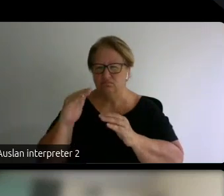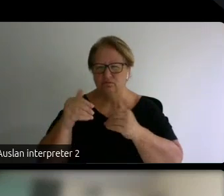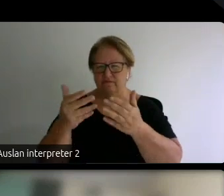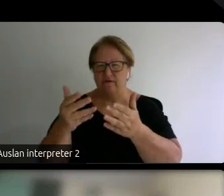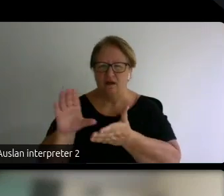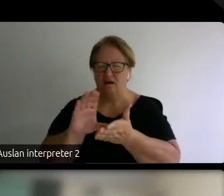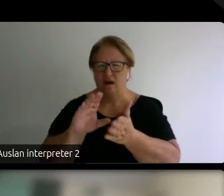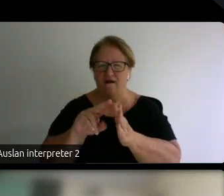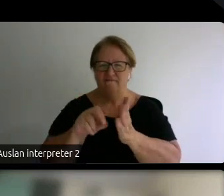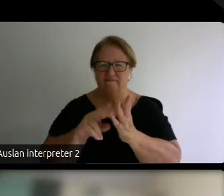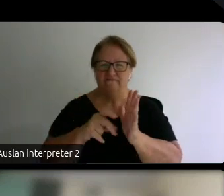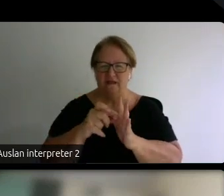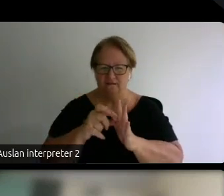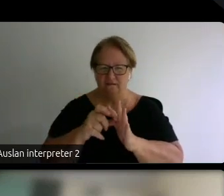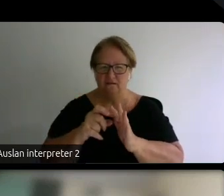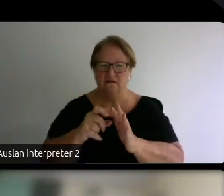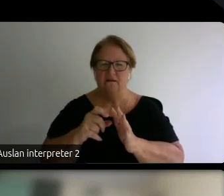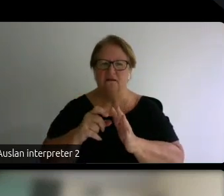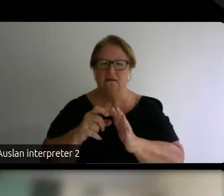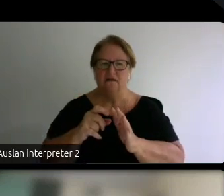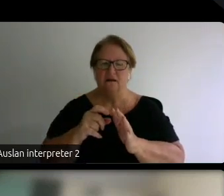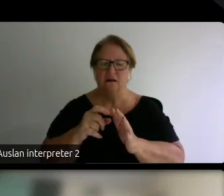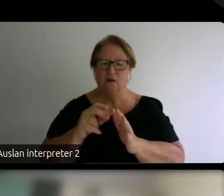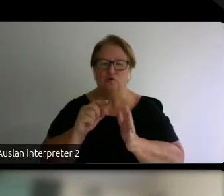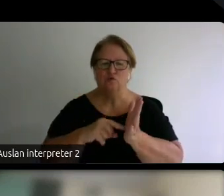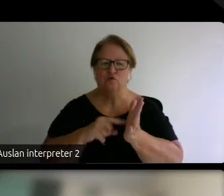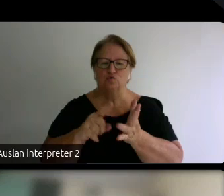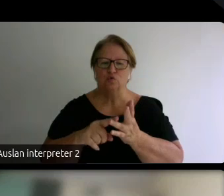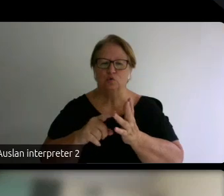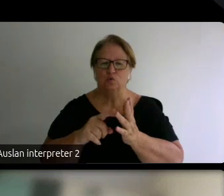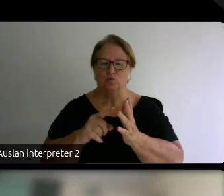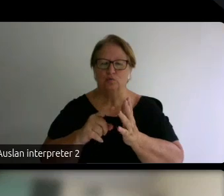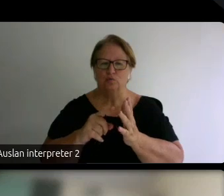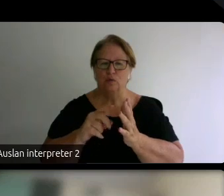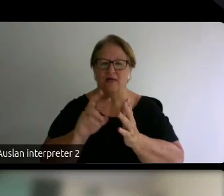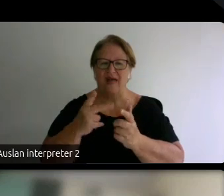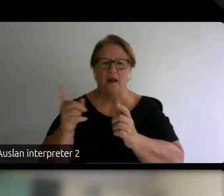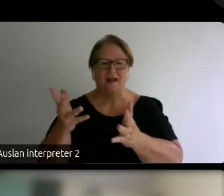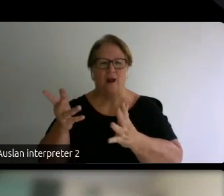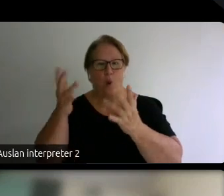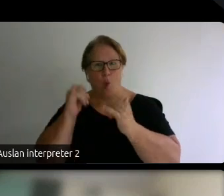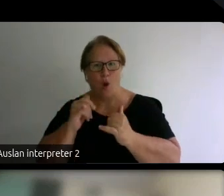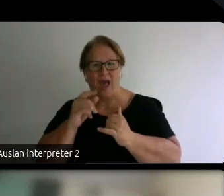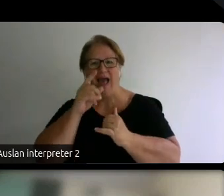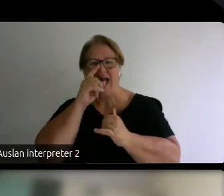behalf of clients of legal aid to represent them in their court matter. And again that